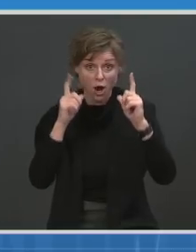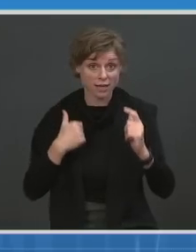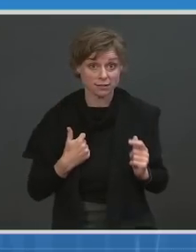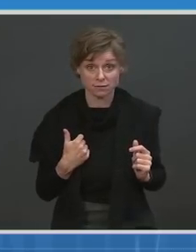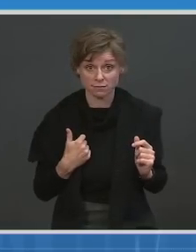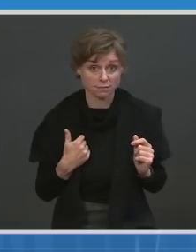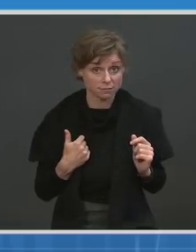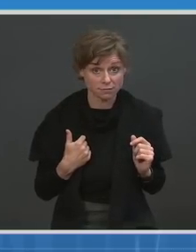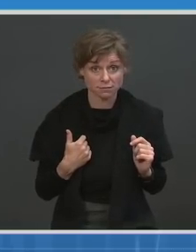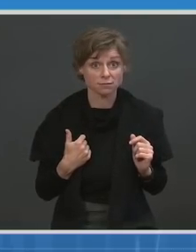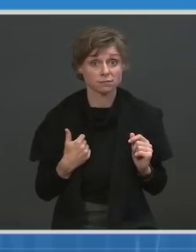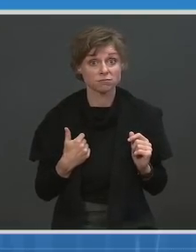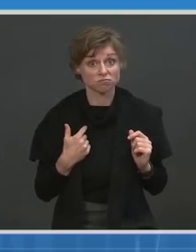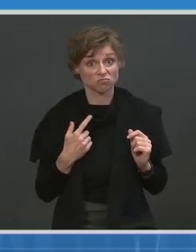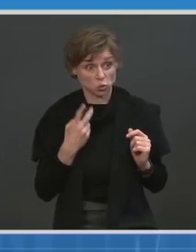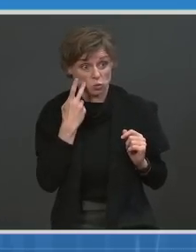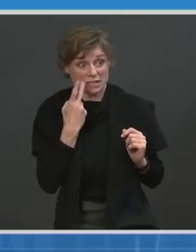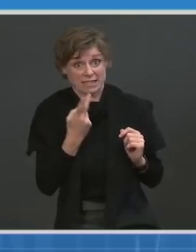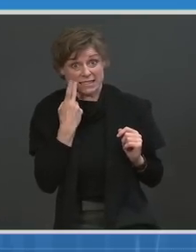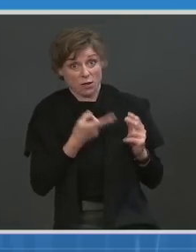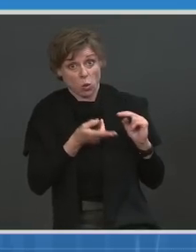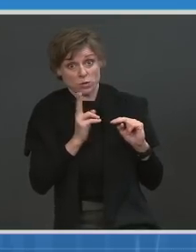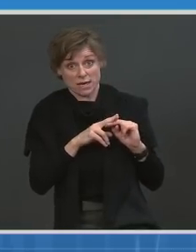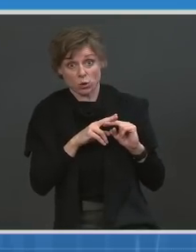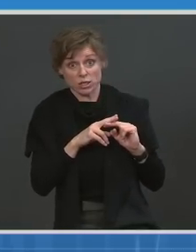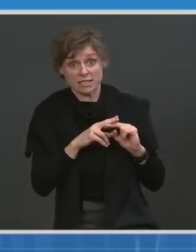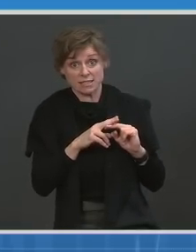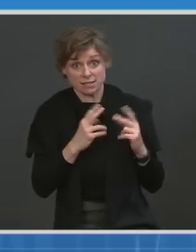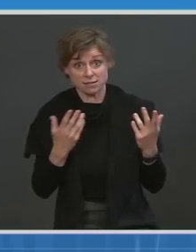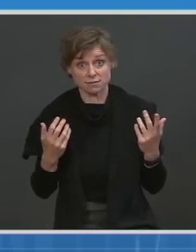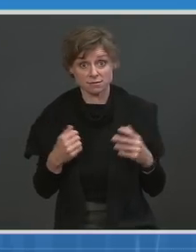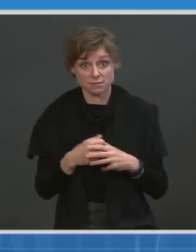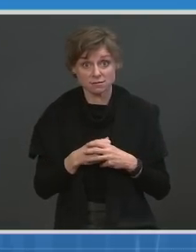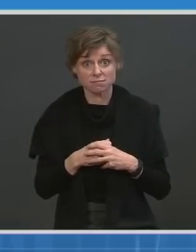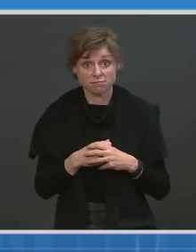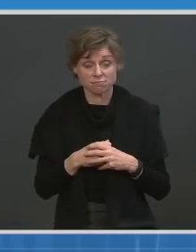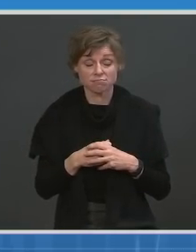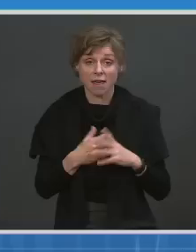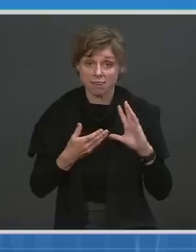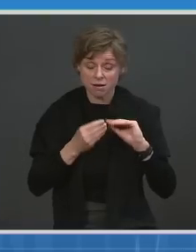that you are seeing increases in number of cases